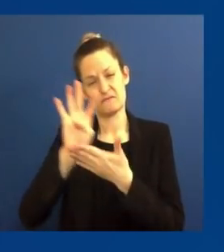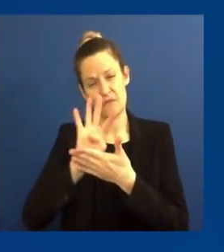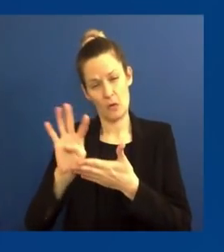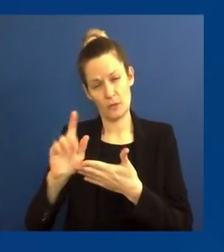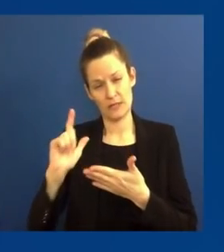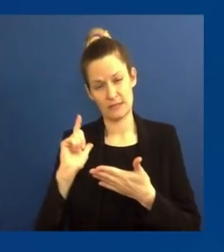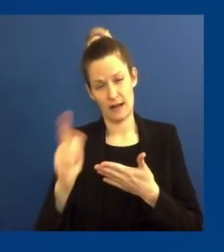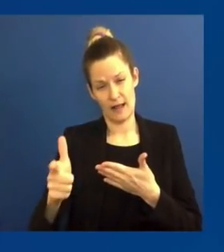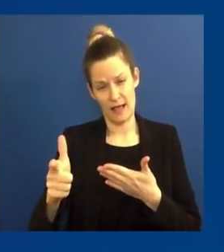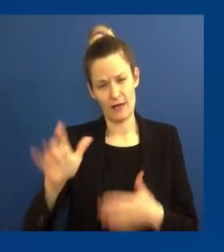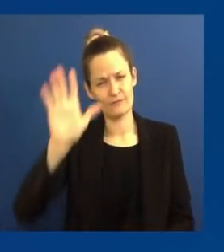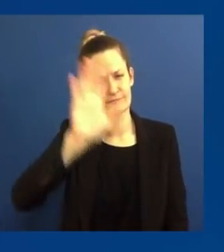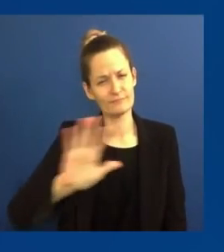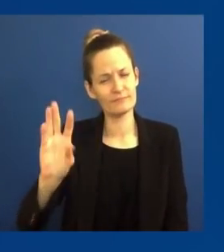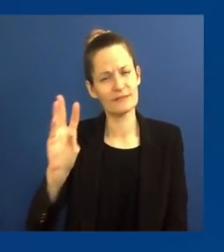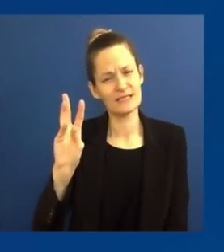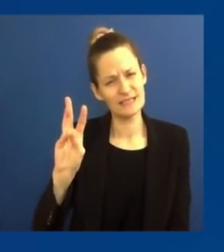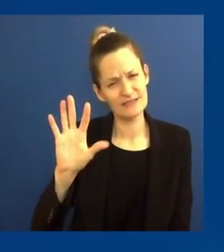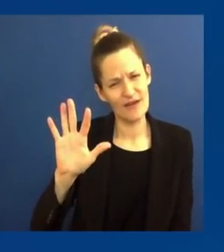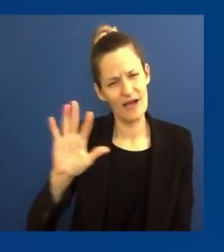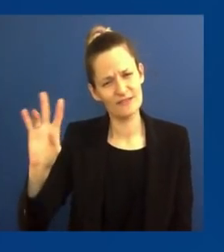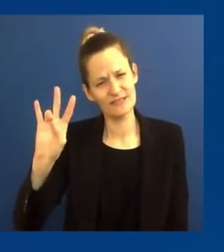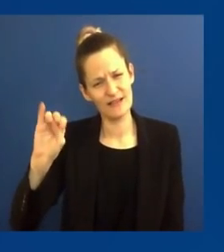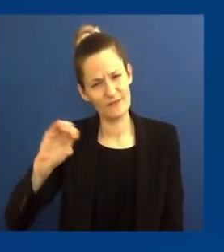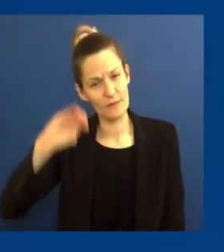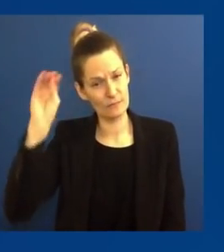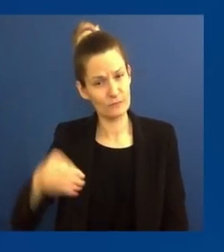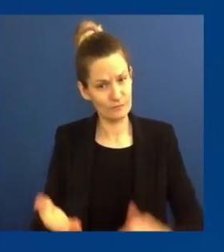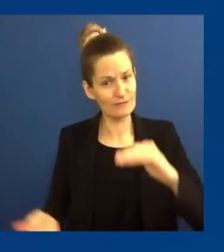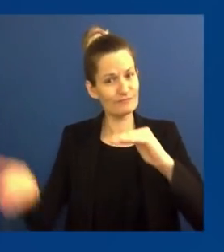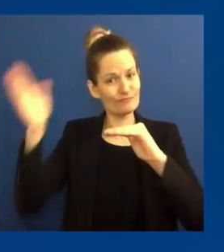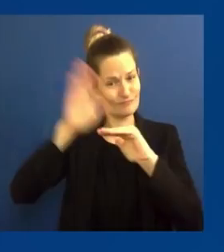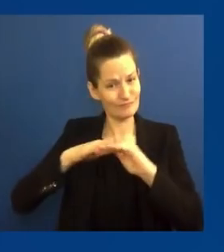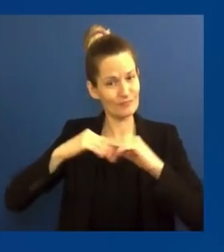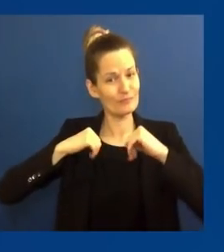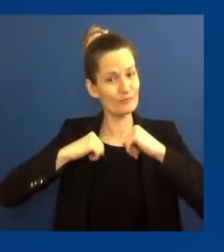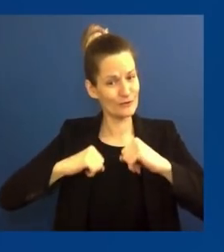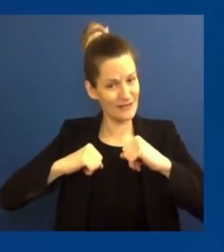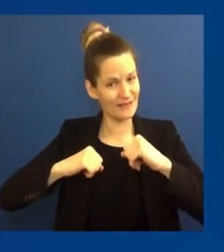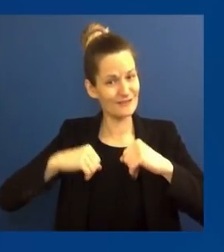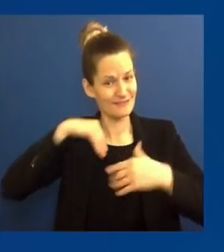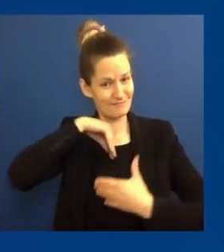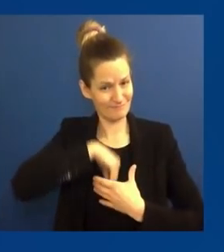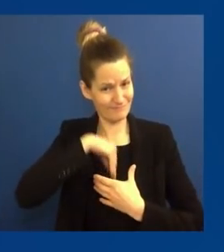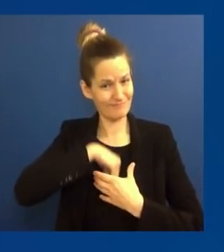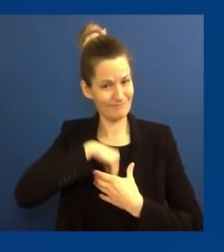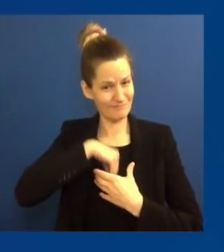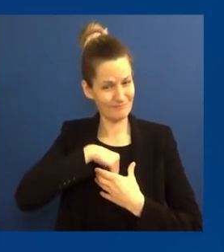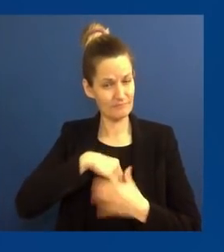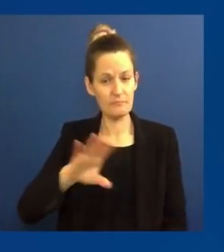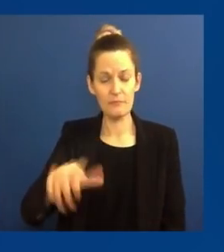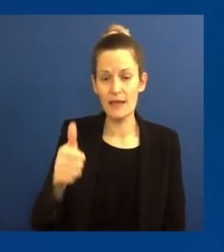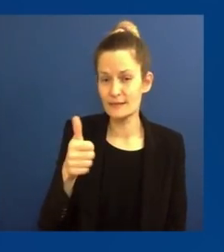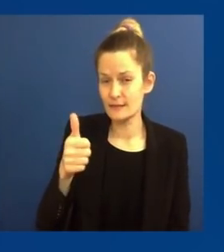But as Dr. Walensky showed, if you look about 10 weeks later, you have only a 30 percent.